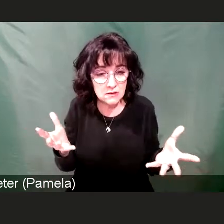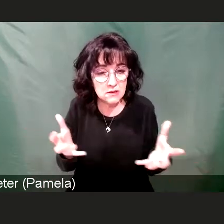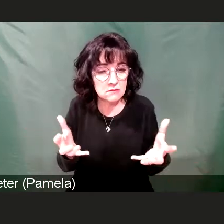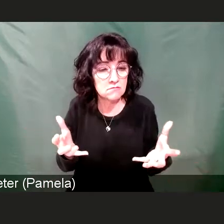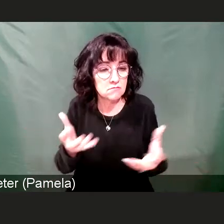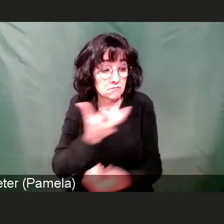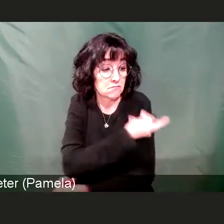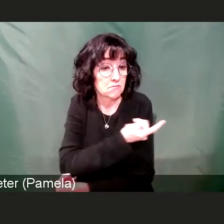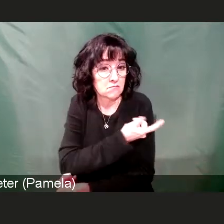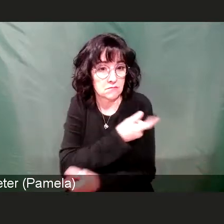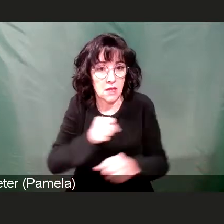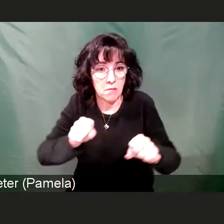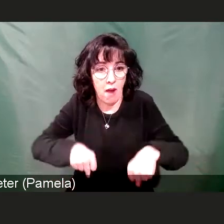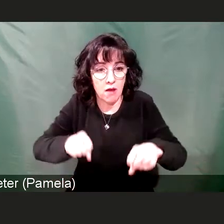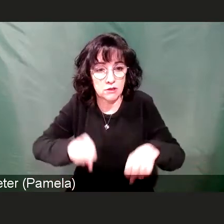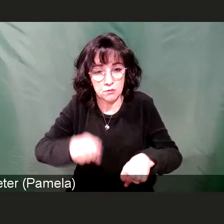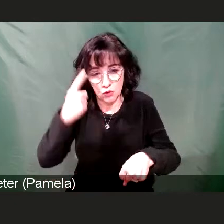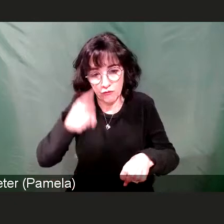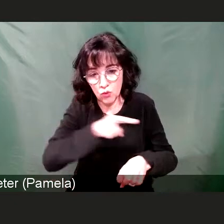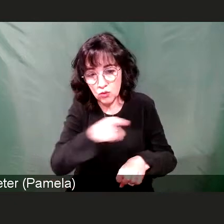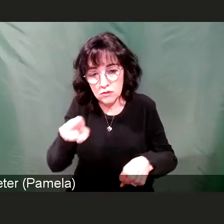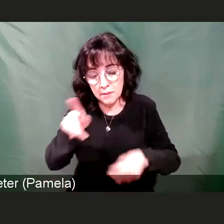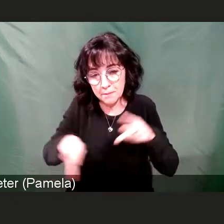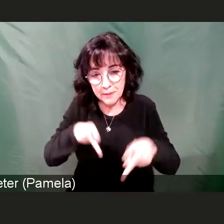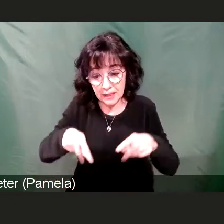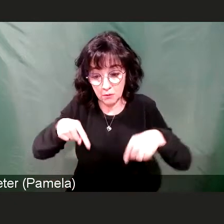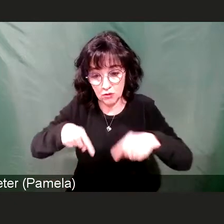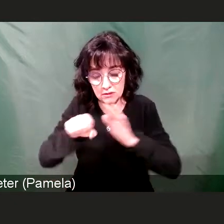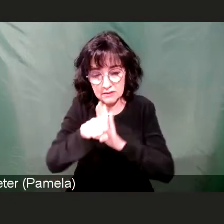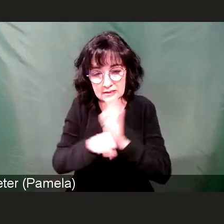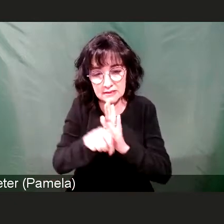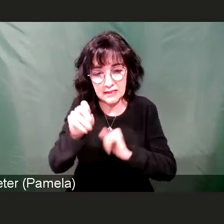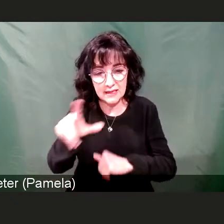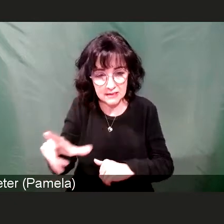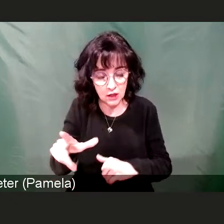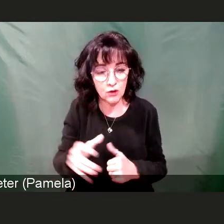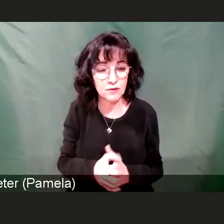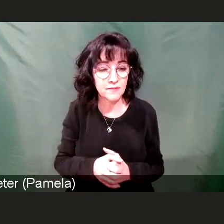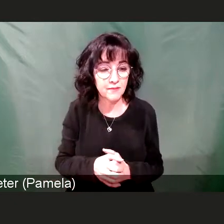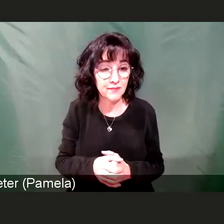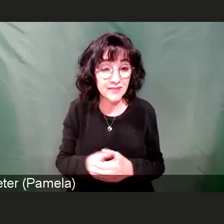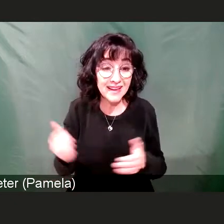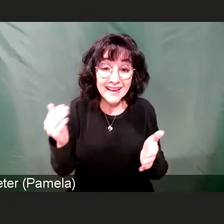Really, I give you those numbers, not again not to make anybody confused,